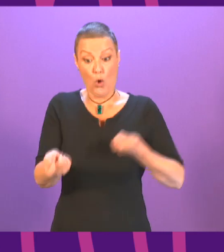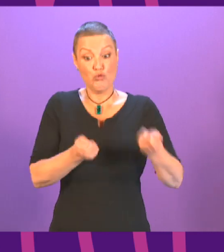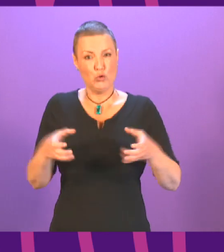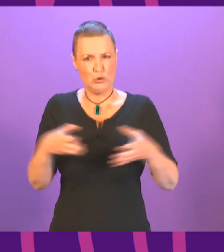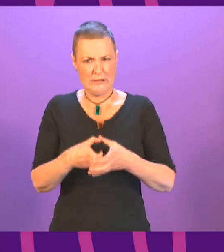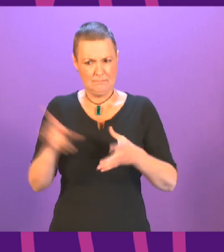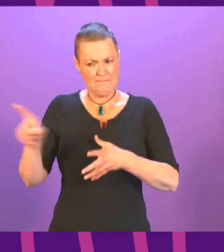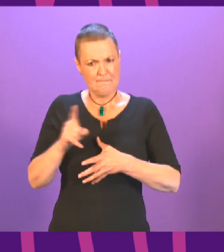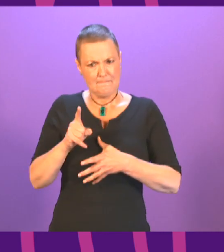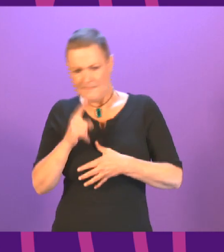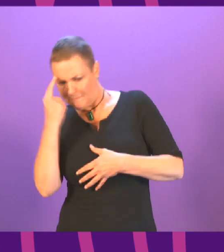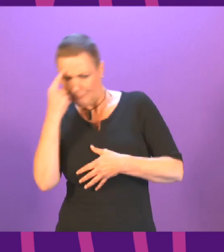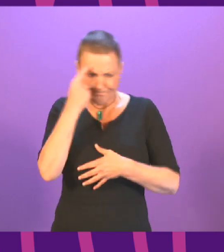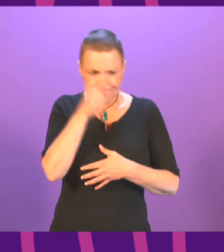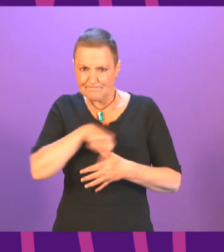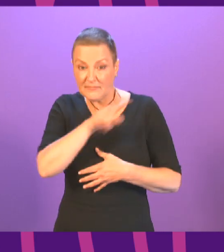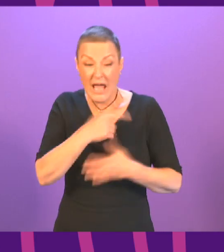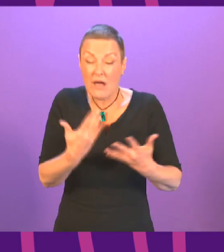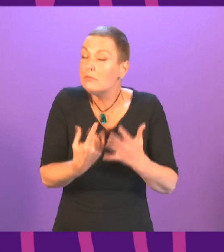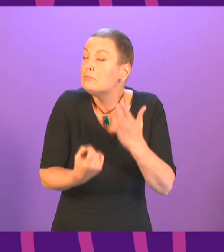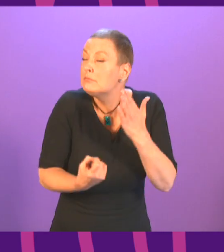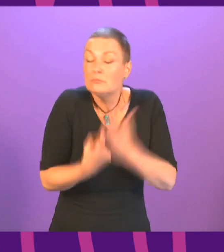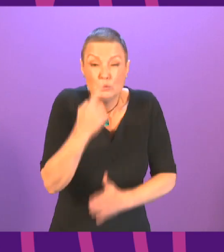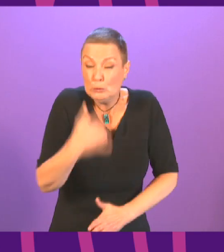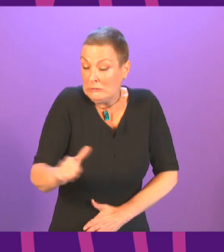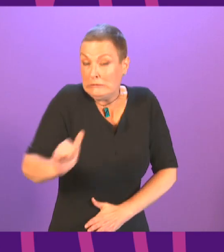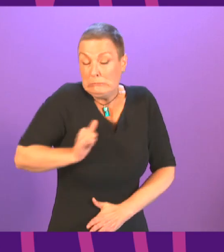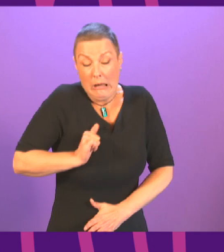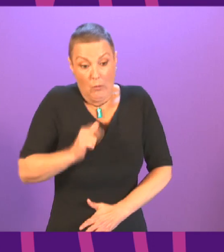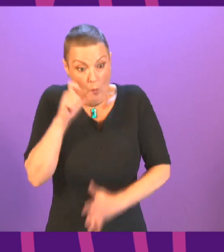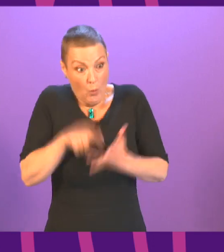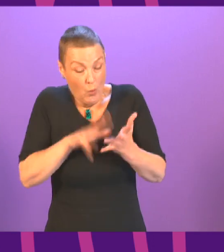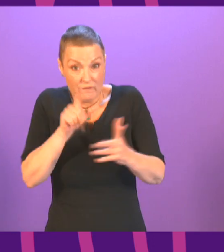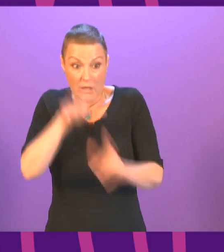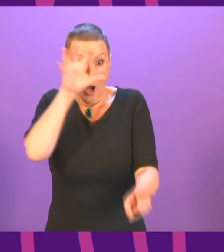are also advised to consider testing staff when a single unexpected case of Covid is